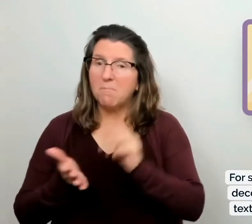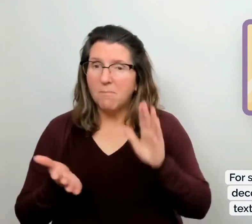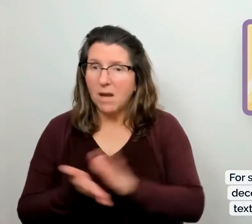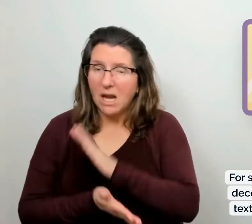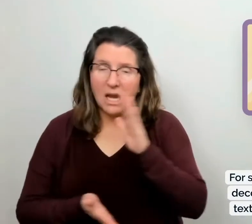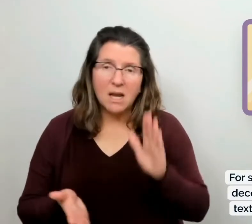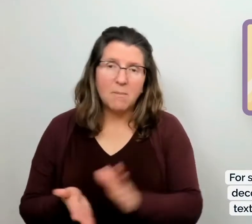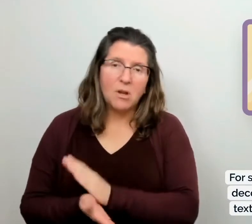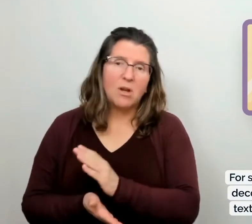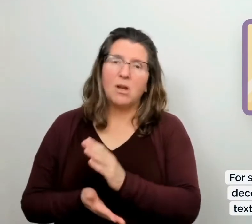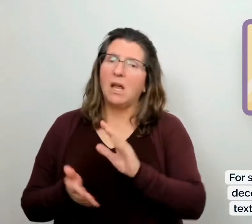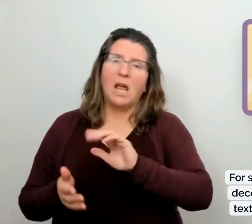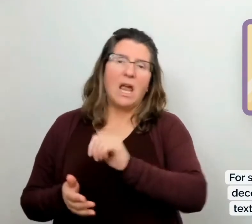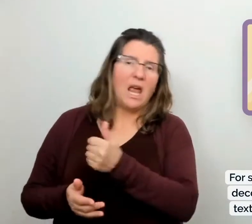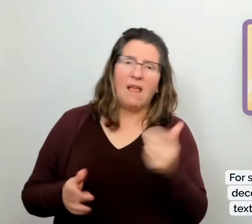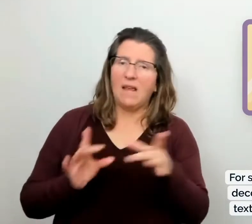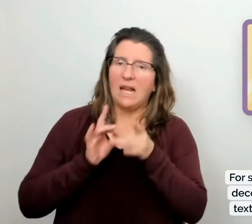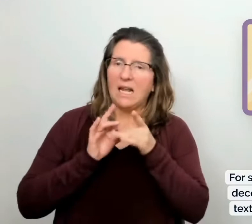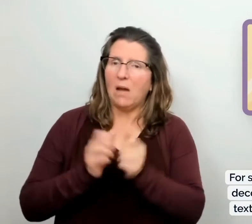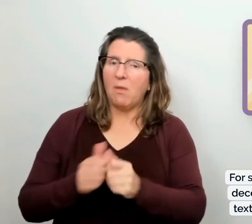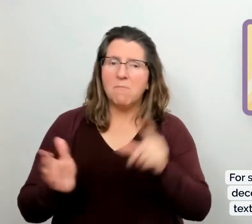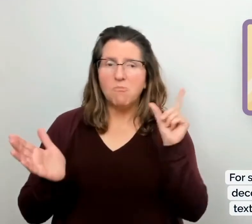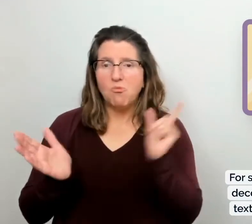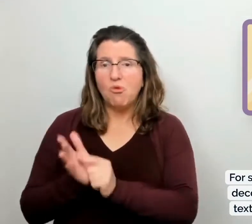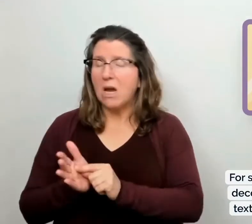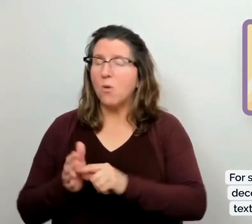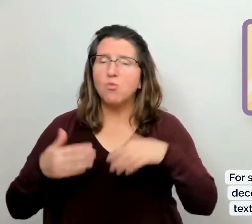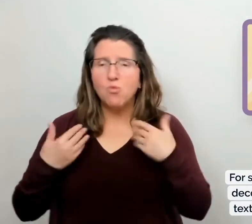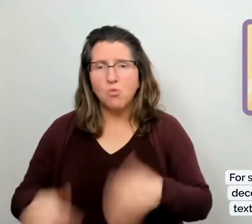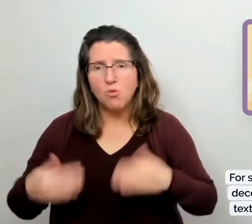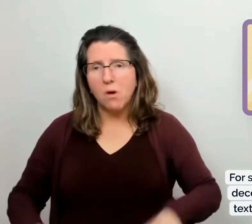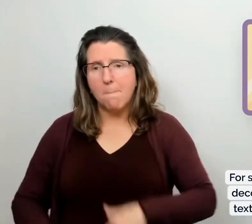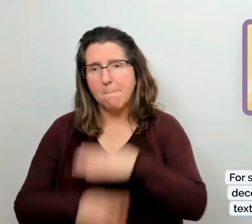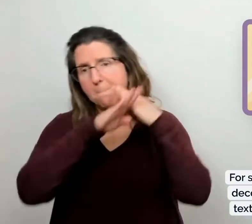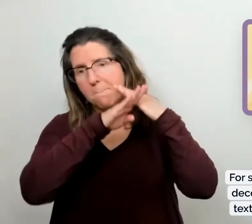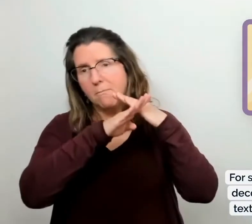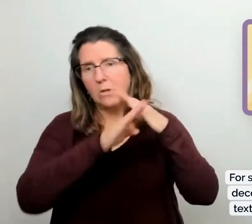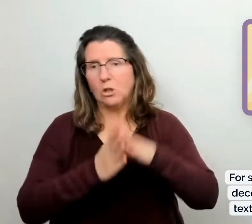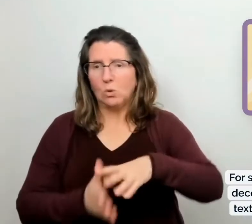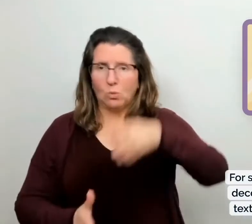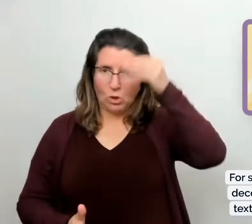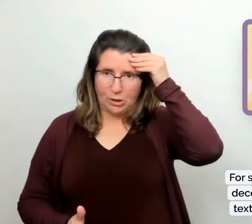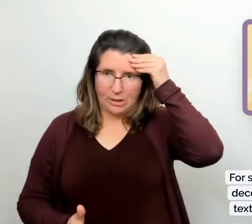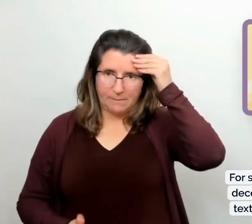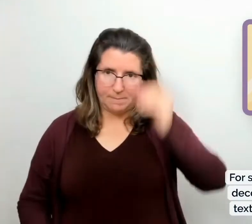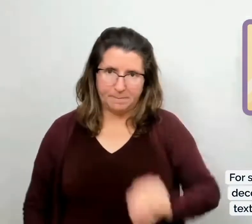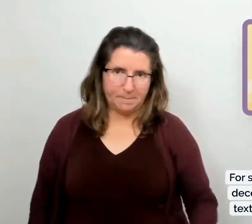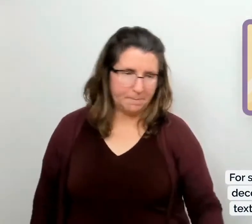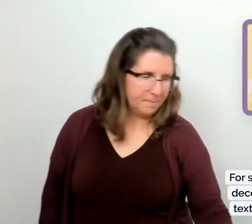no matter what the format, can be a significant barrier to learning.